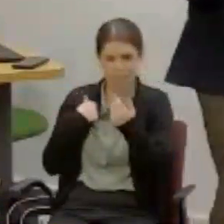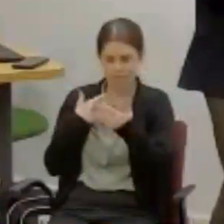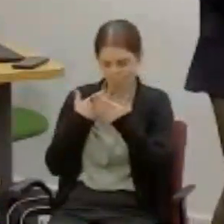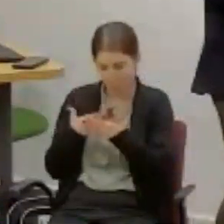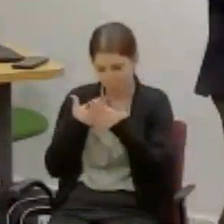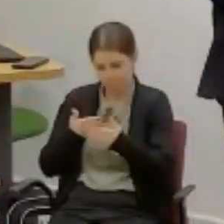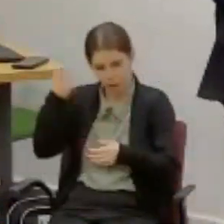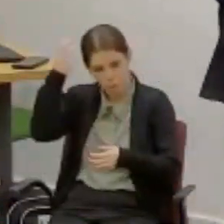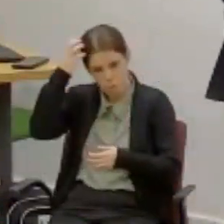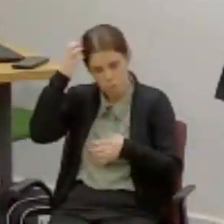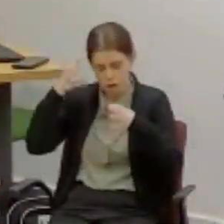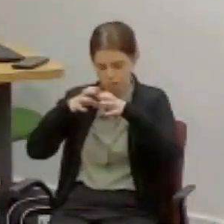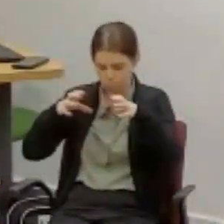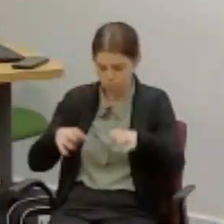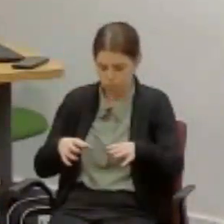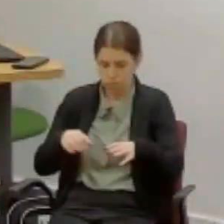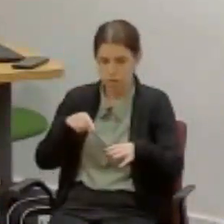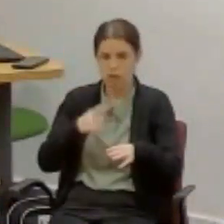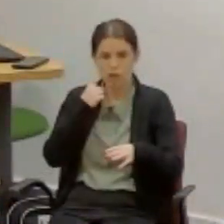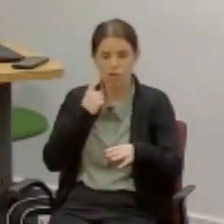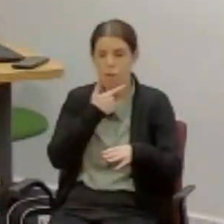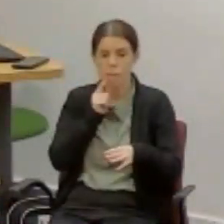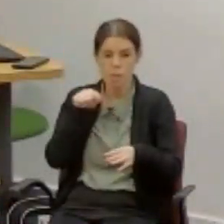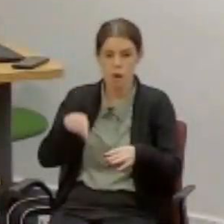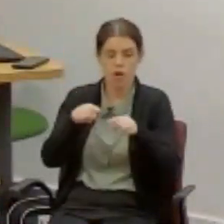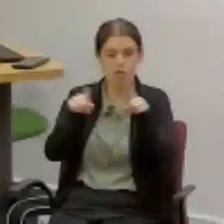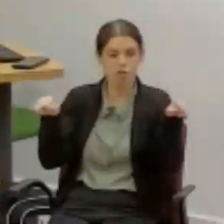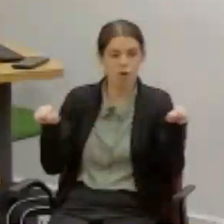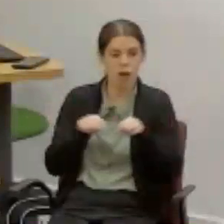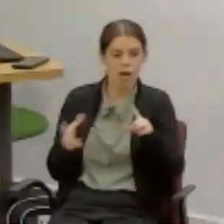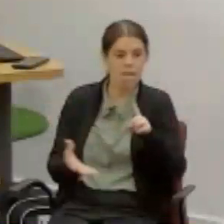What we'll find is that in the youngest folk in the room we'll find probably nothing much